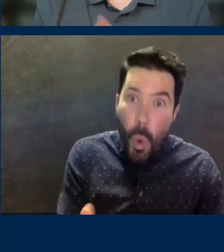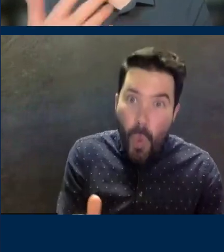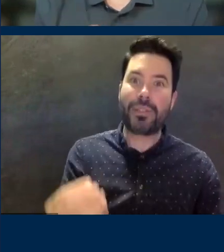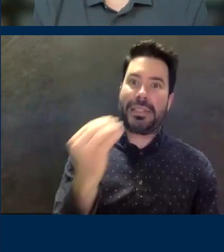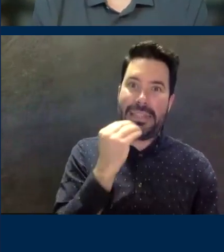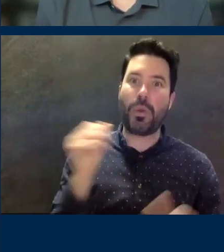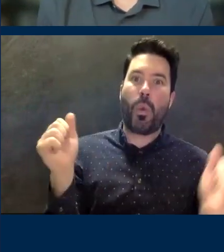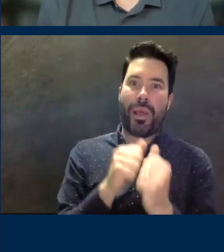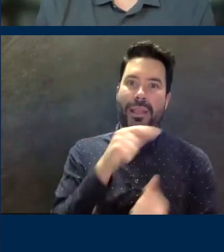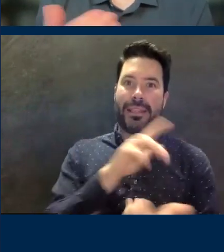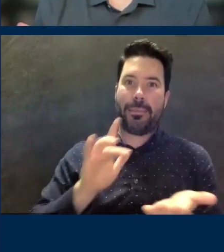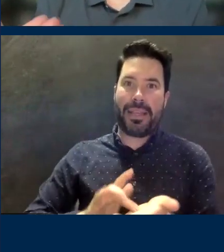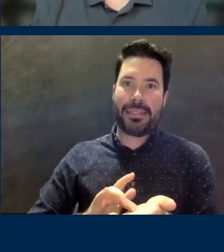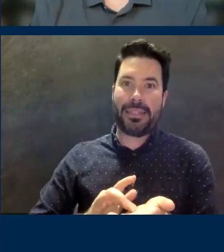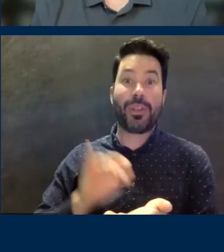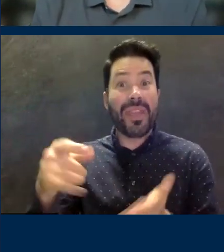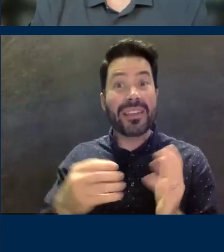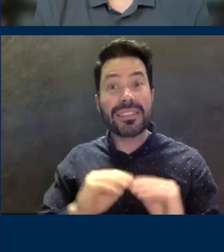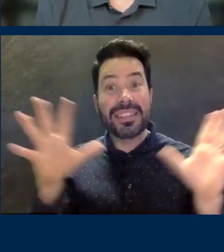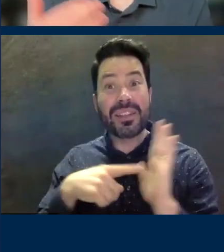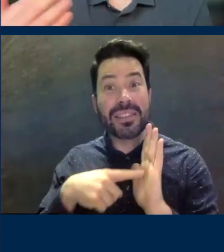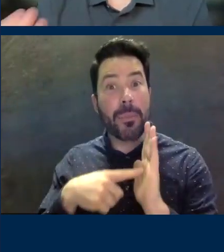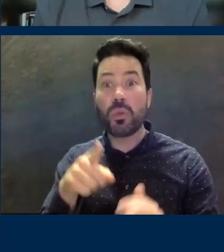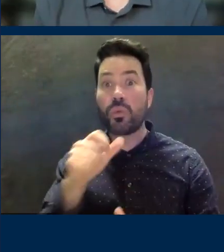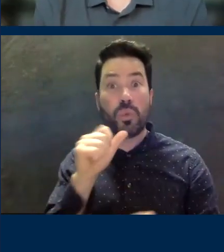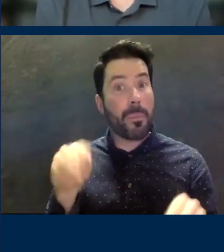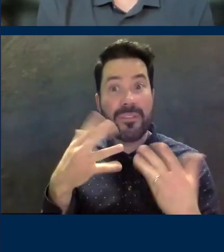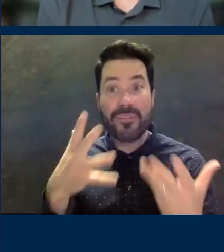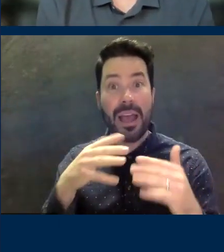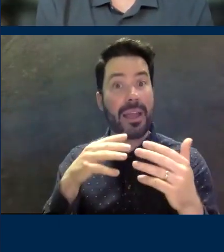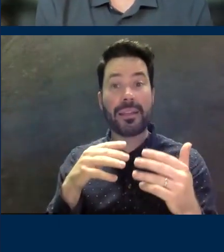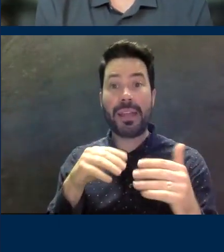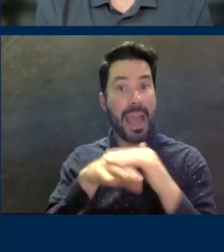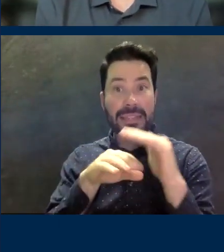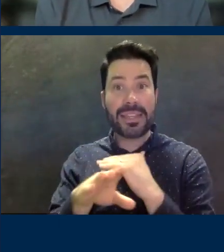So that's an example. If you don't provide access or meet their language needs.